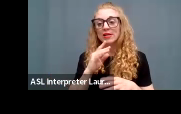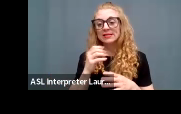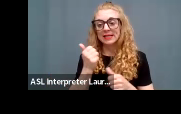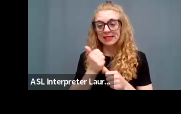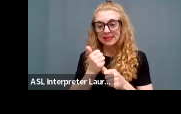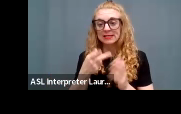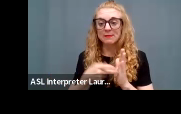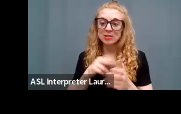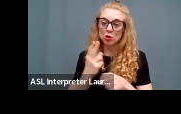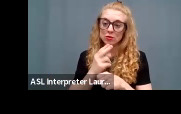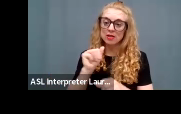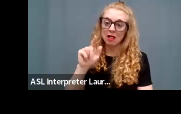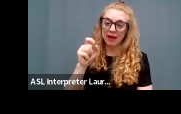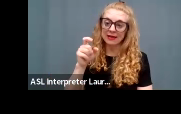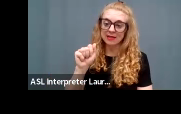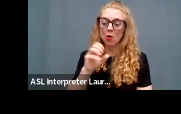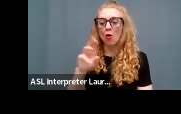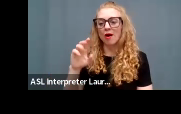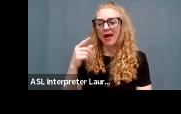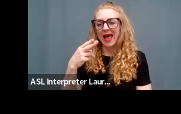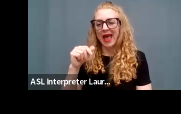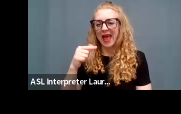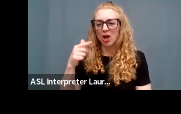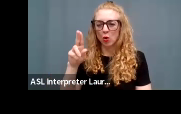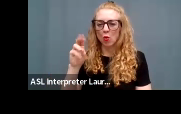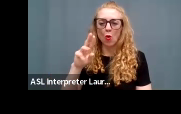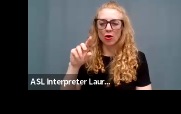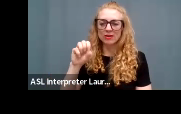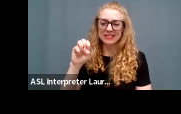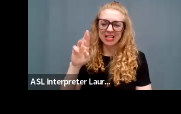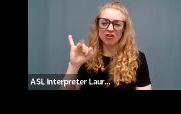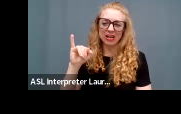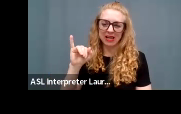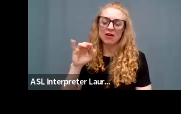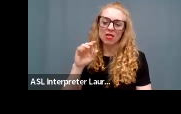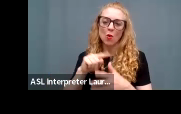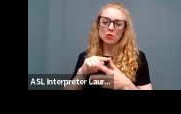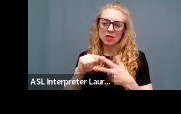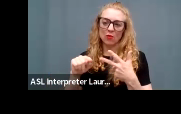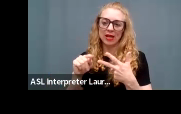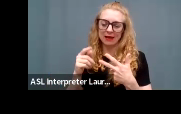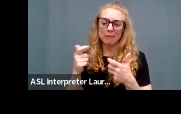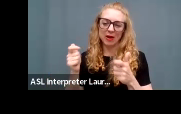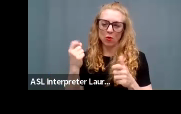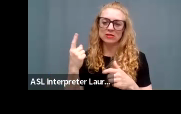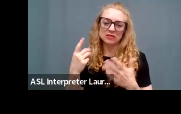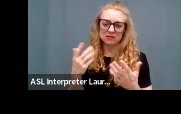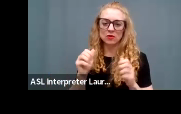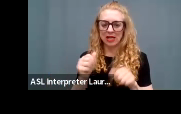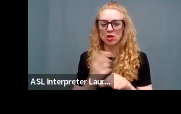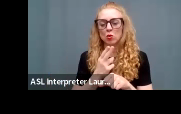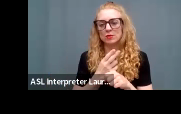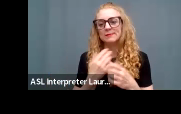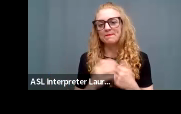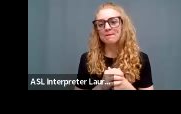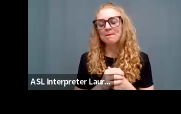Alexa or hegu or Siri those are the three main uh main big ones in use today and sometimes there